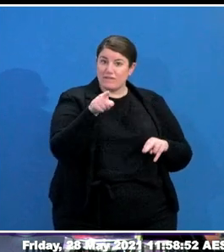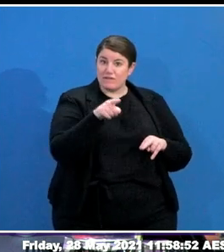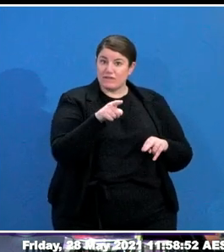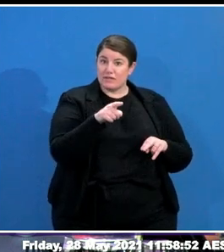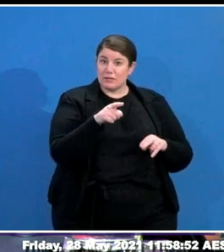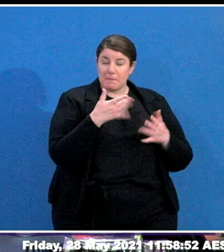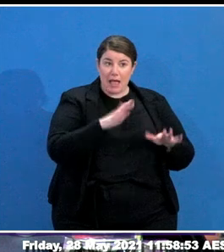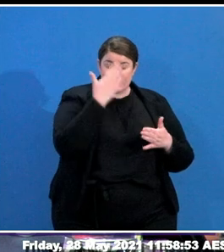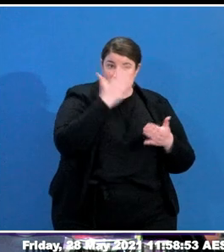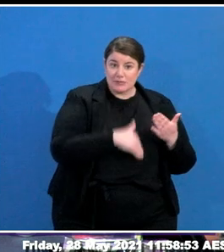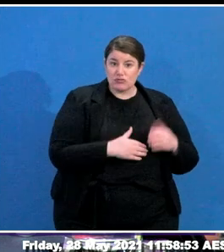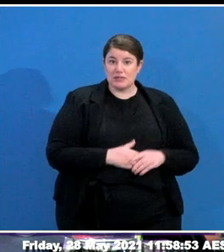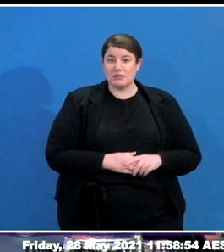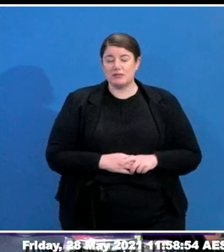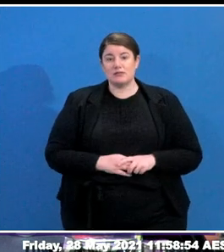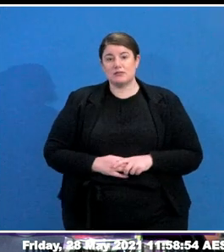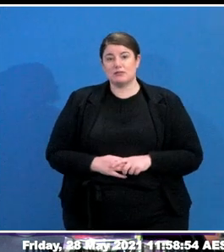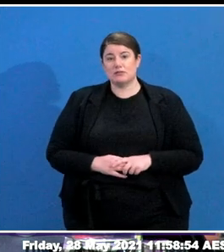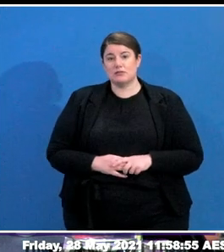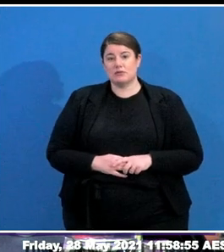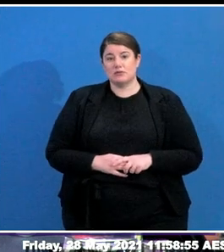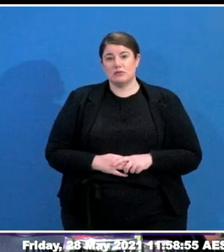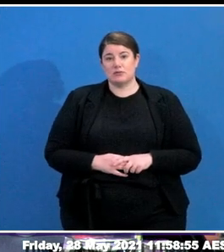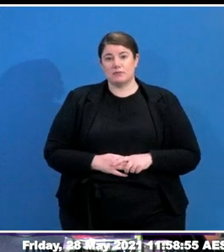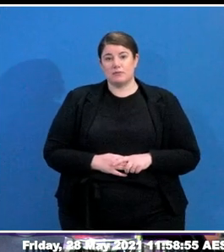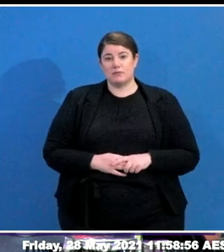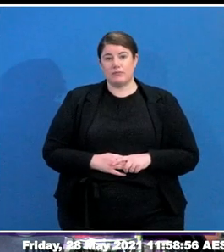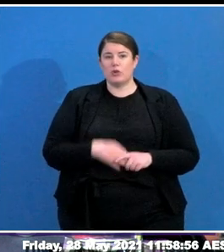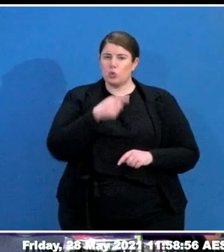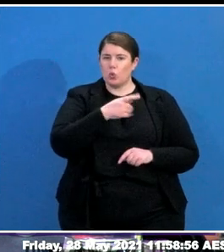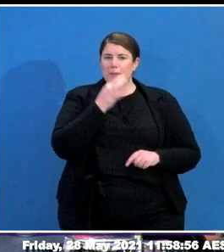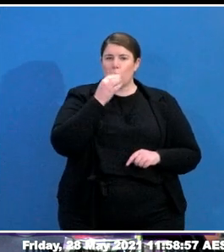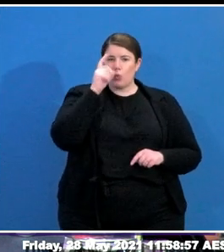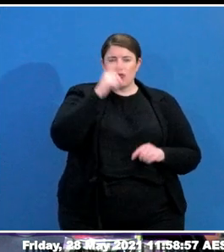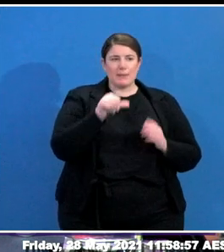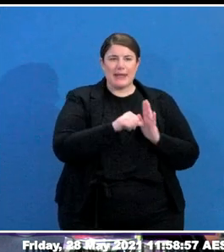is it partly that you would then miss out on the SIL payment? No.